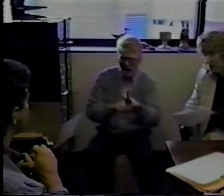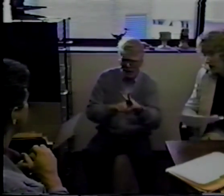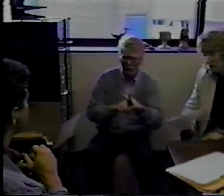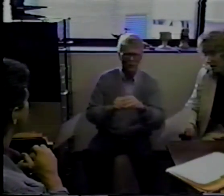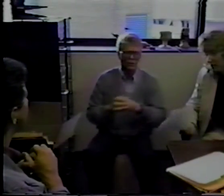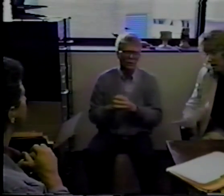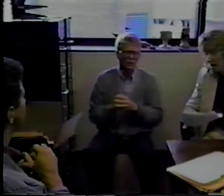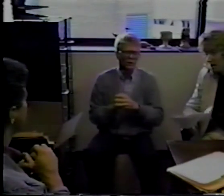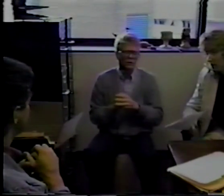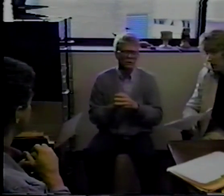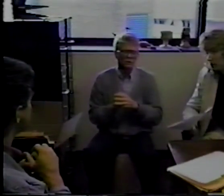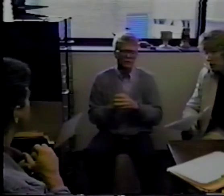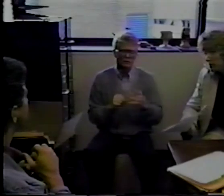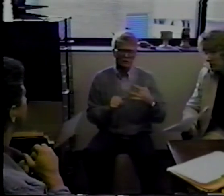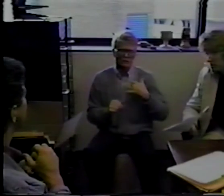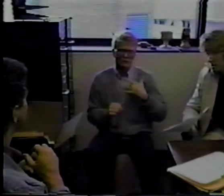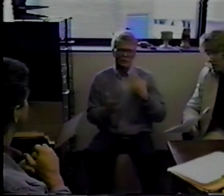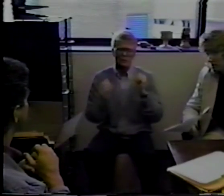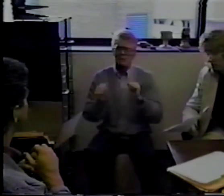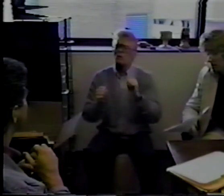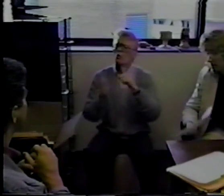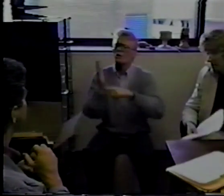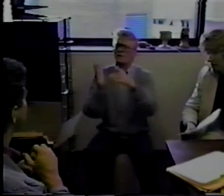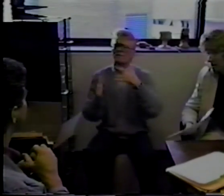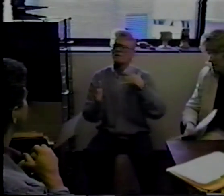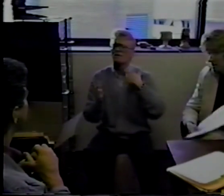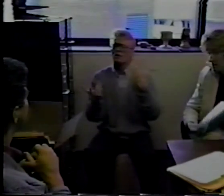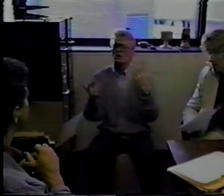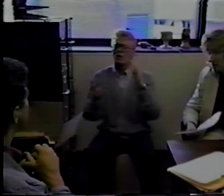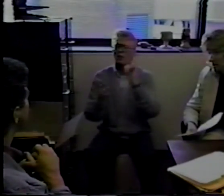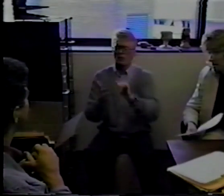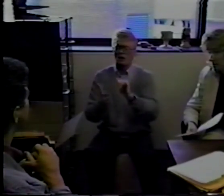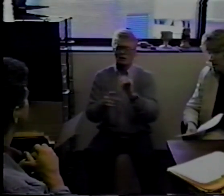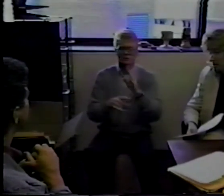what might be comparable cues, you know, in spoken language